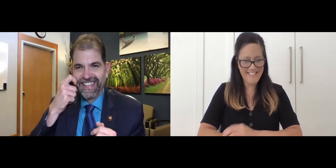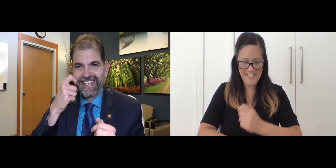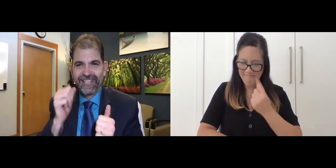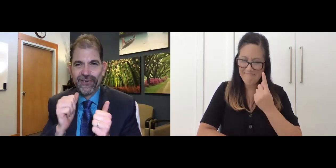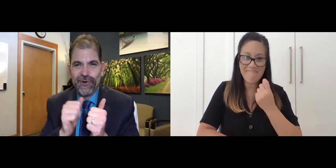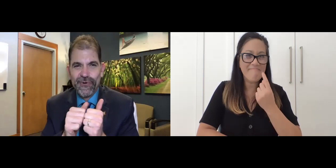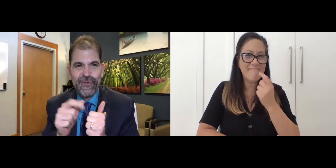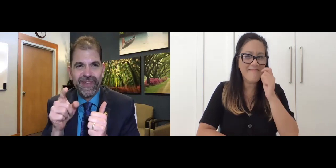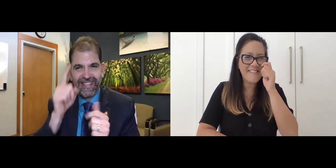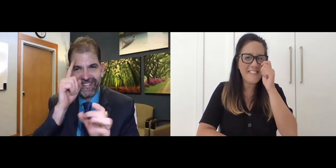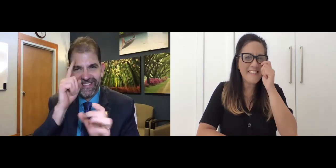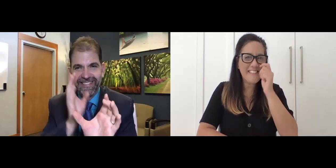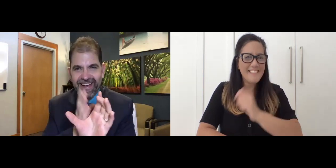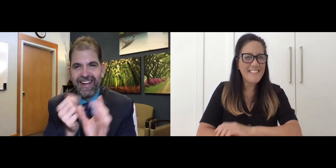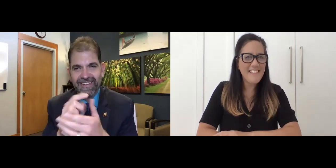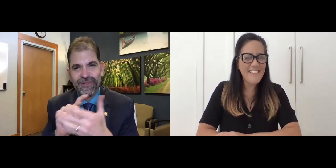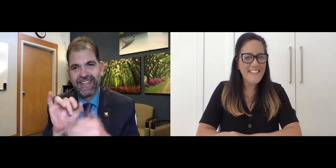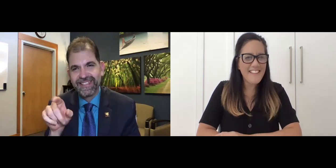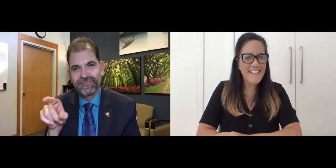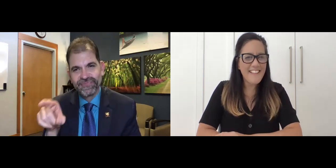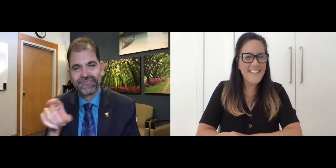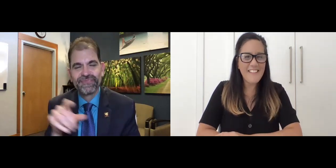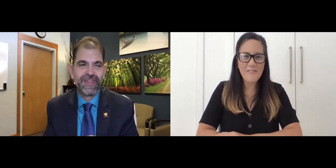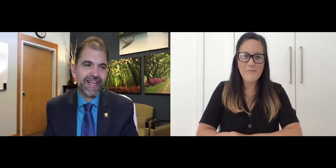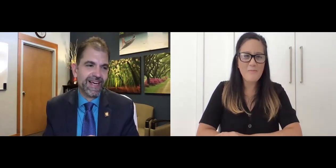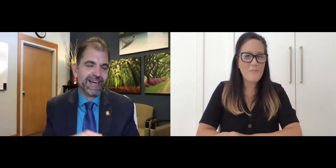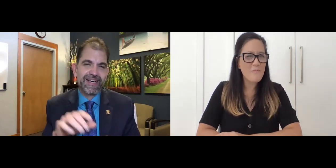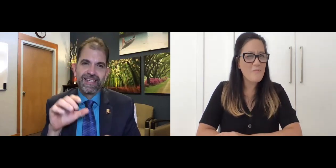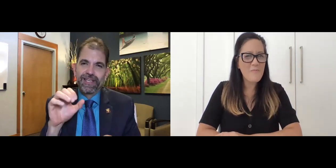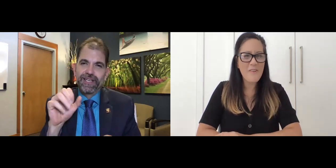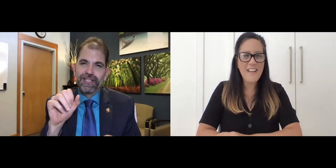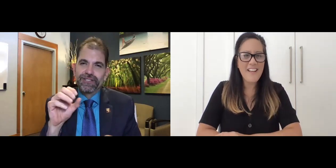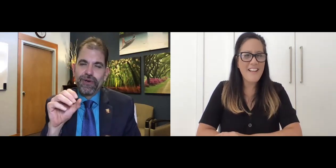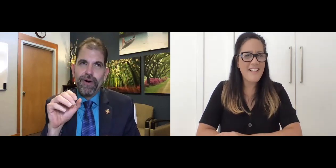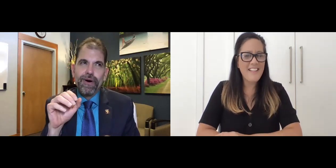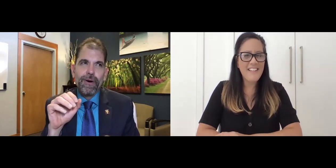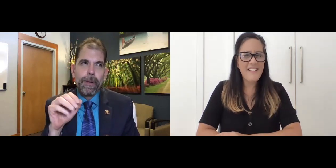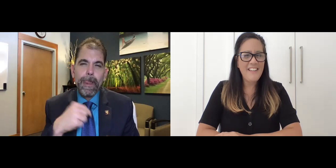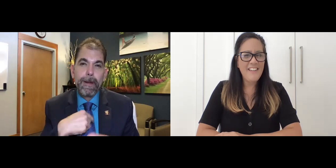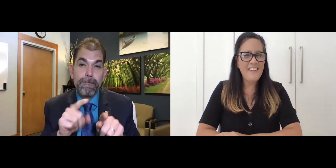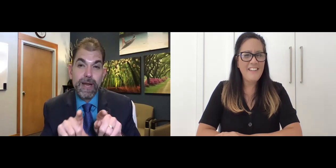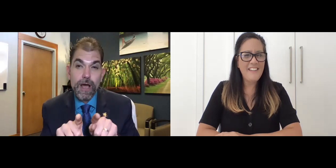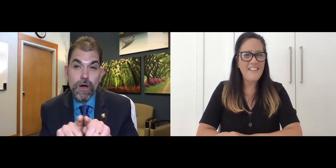started in psychology. That was the beginning of getting hooked on psychology.